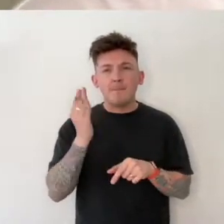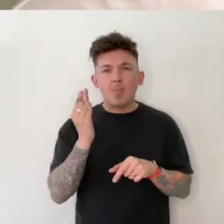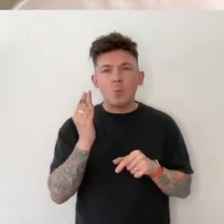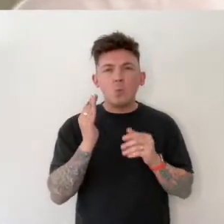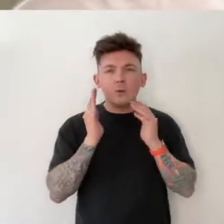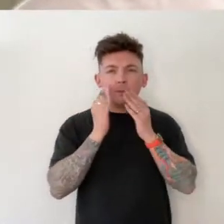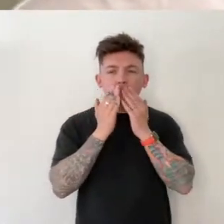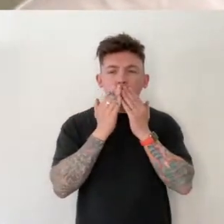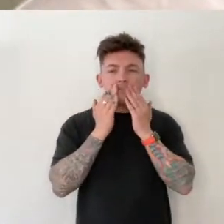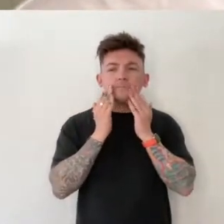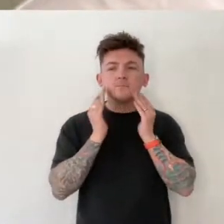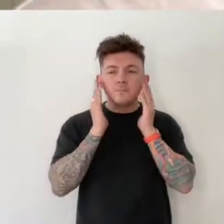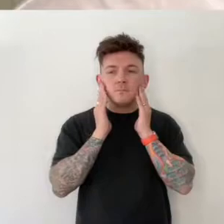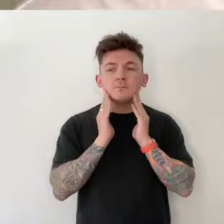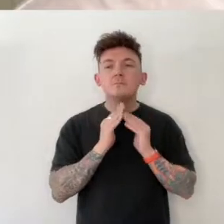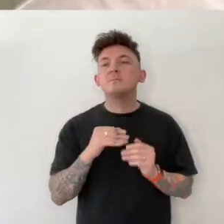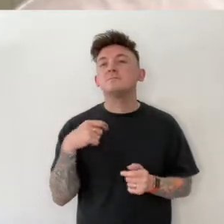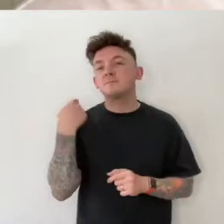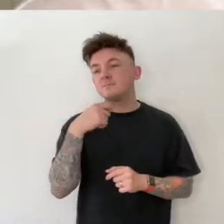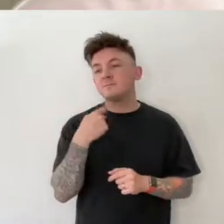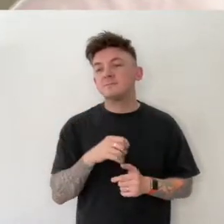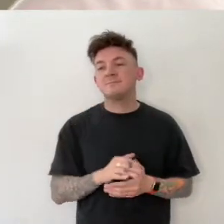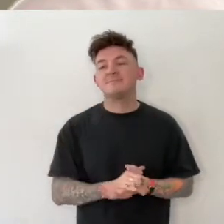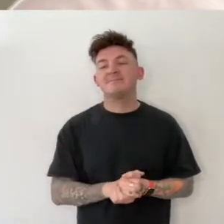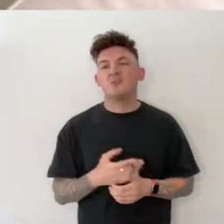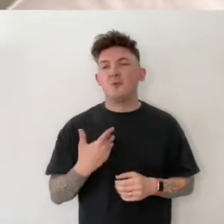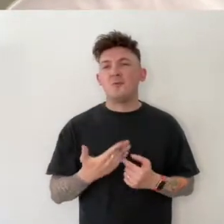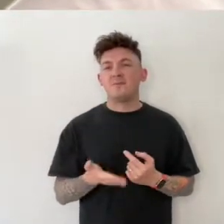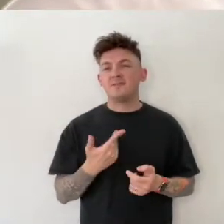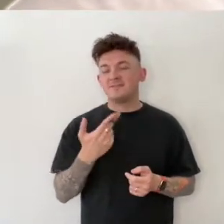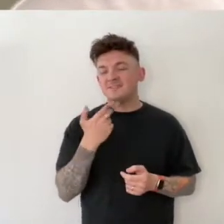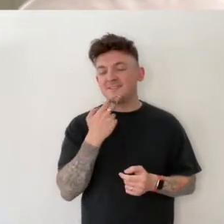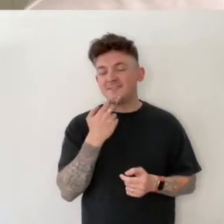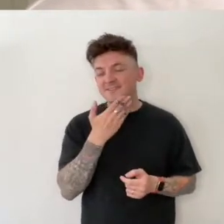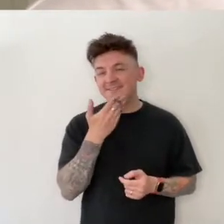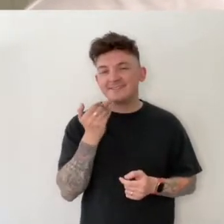take that off because i don't necessarily need it because it'll look a bit harsh. so